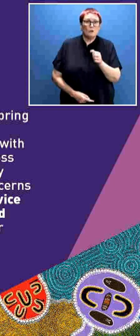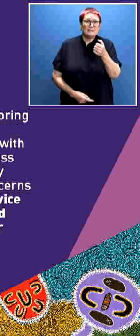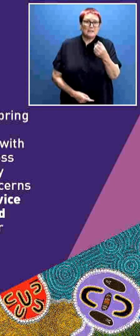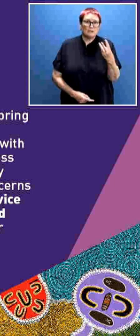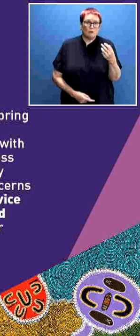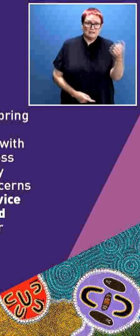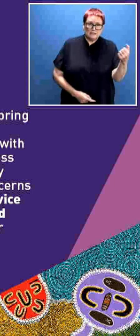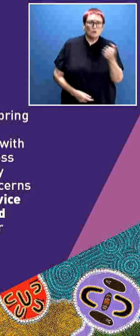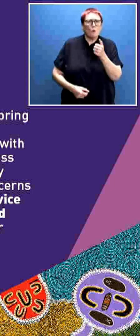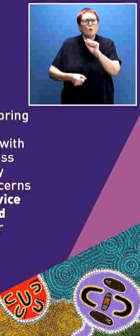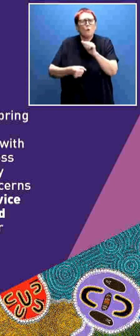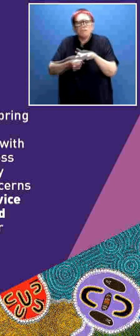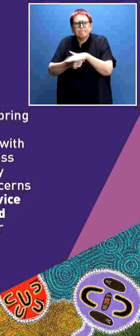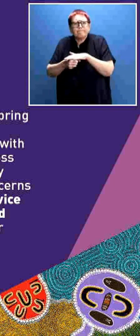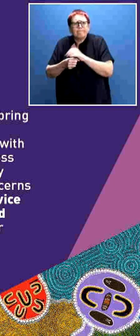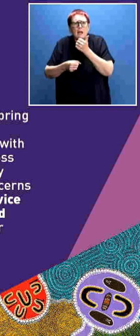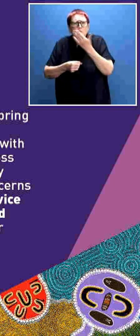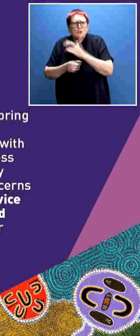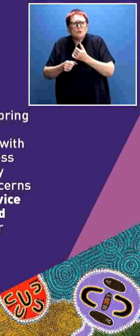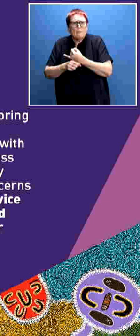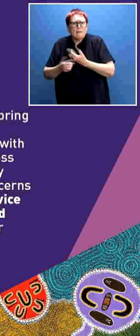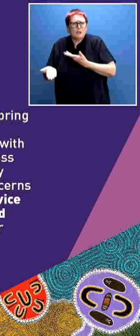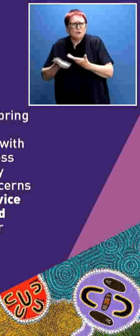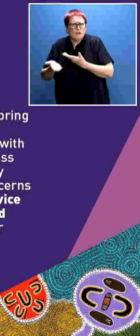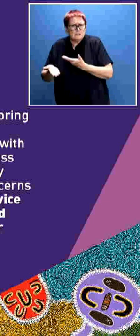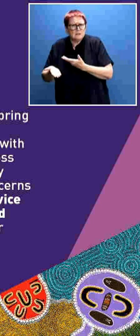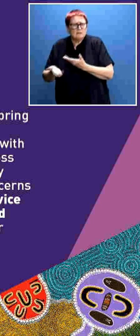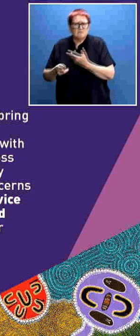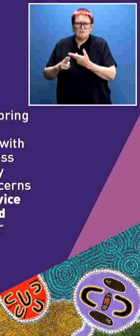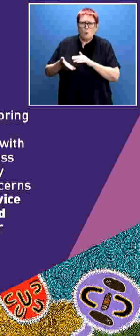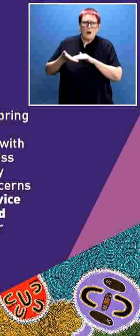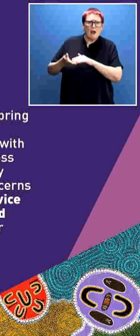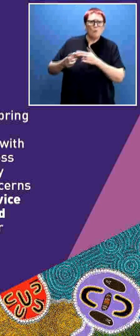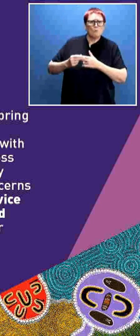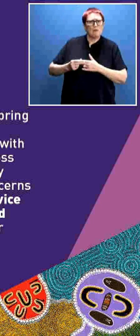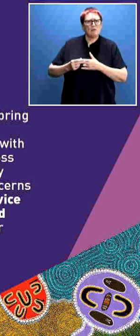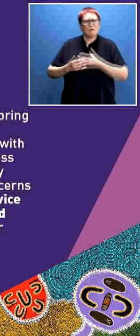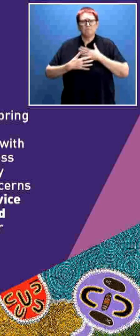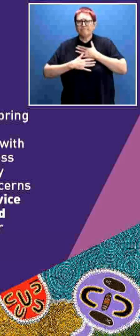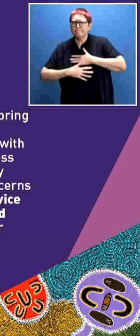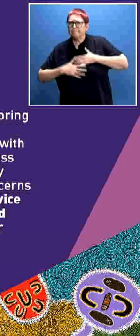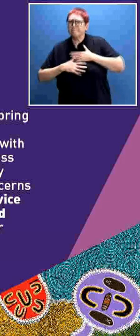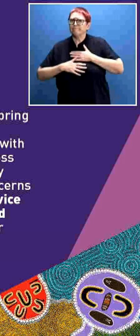or your local Aboriginal Medical Services for social and emotional wellbeing support.